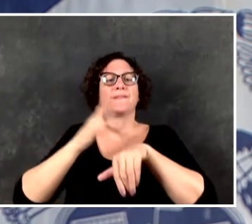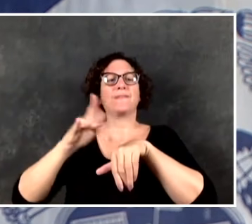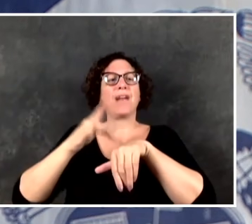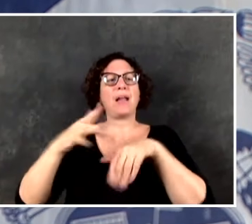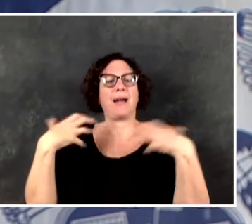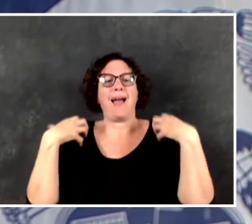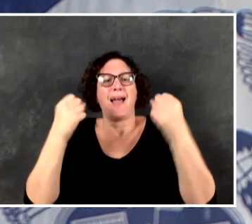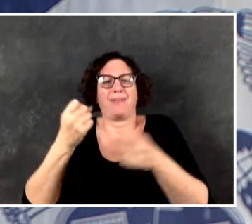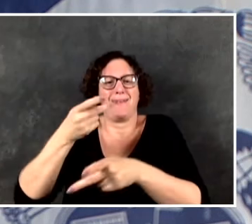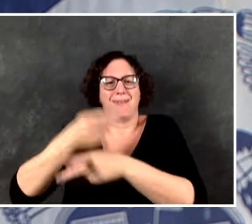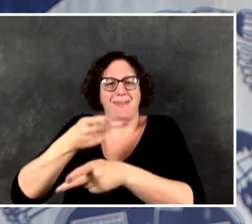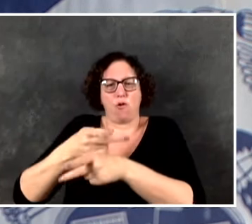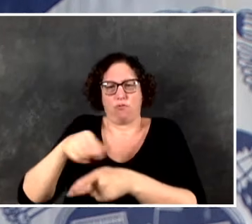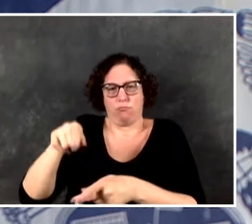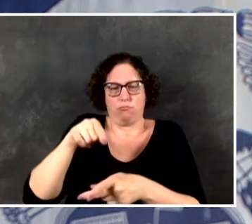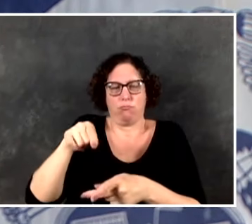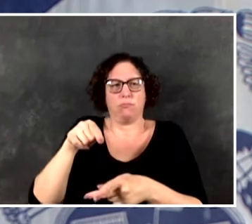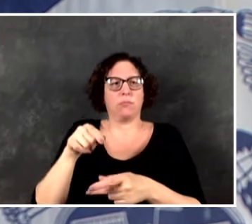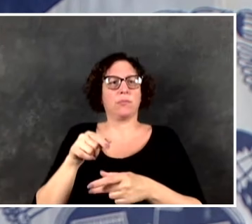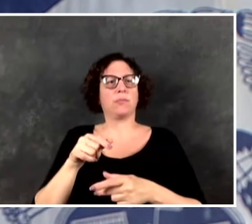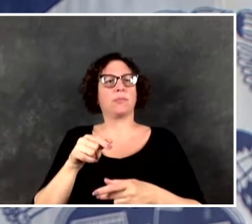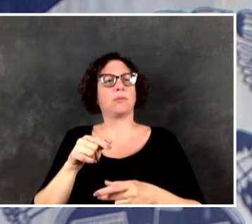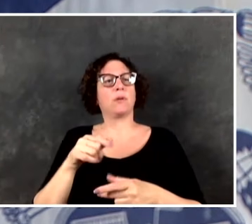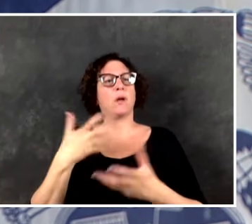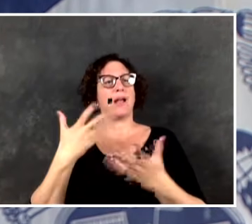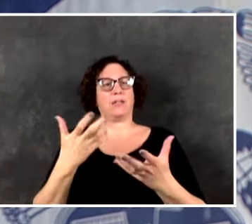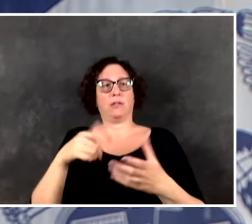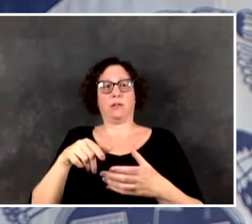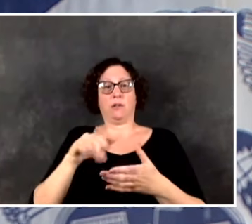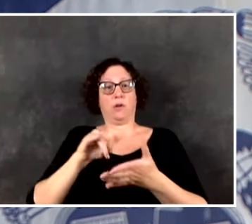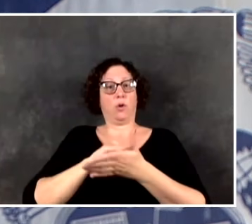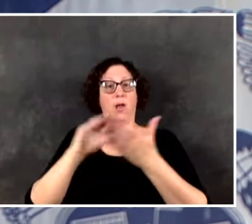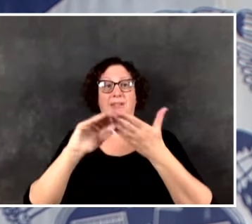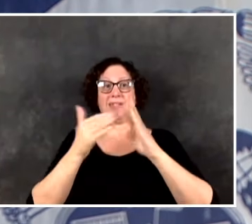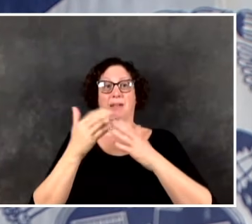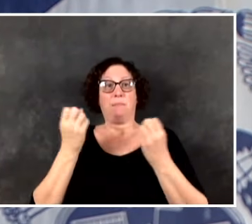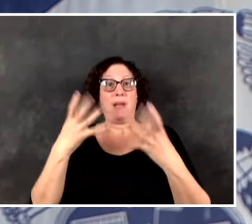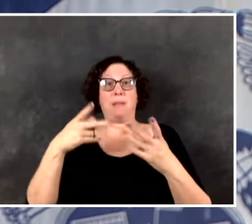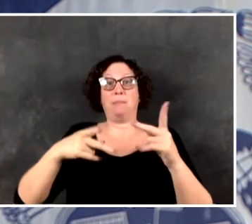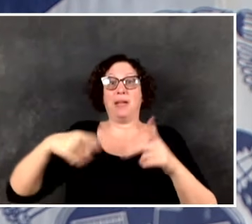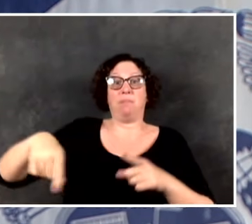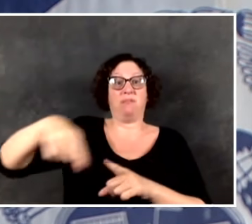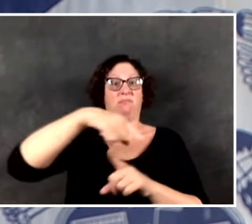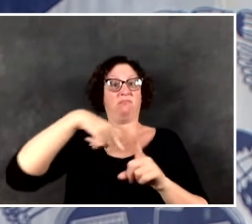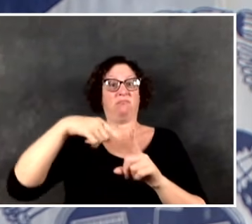ACCESS TO HEALTH CARE THAT DIDN'T